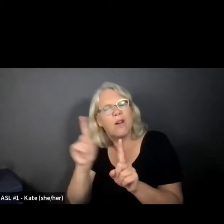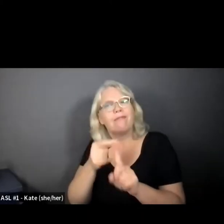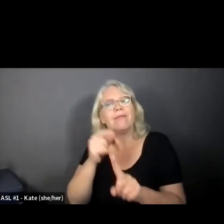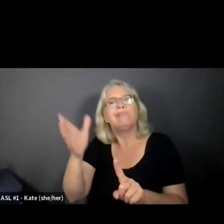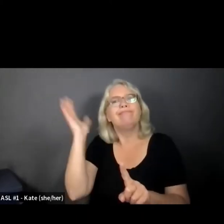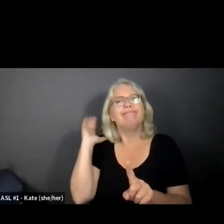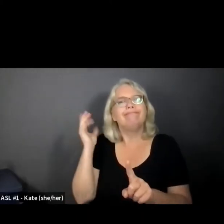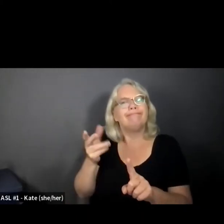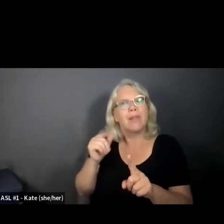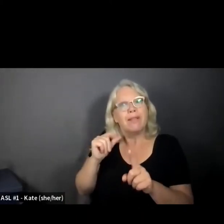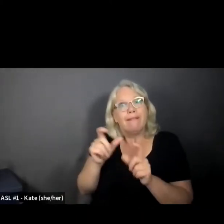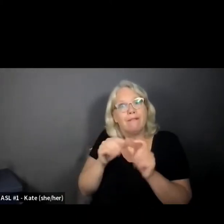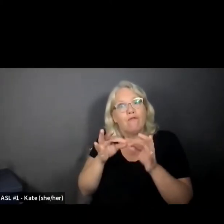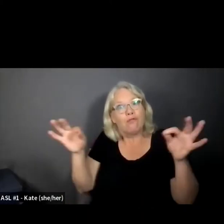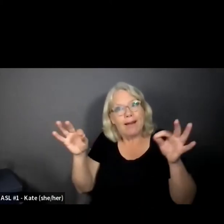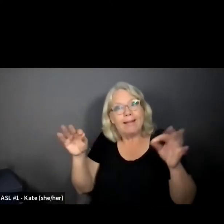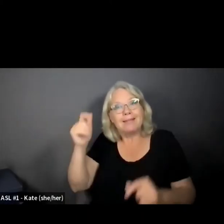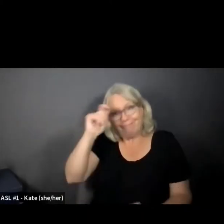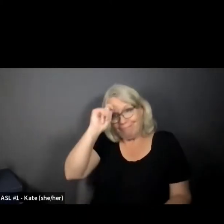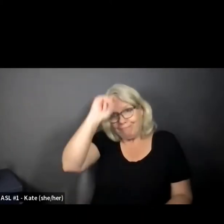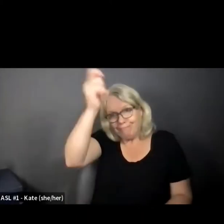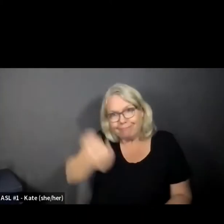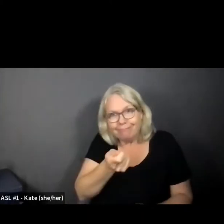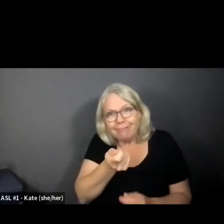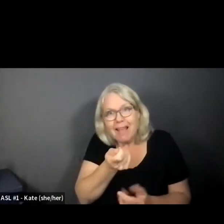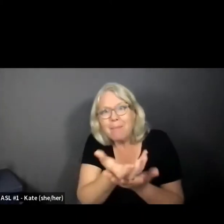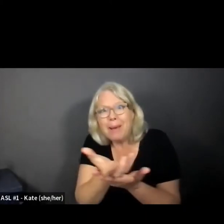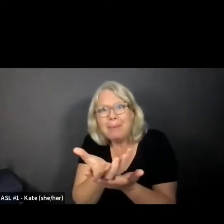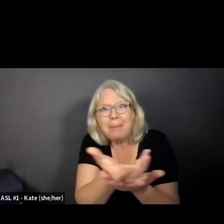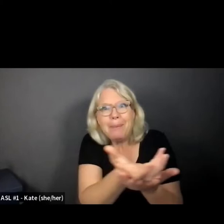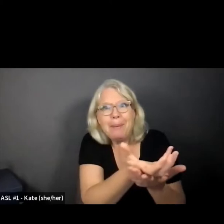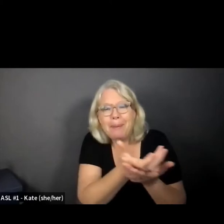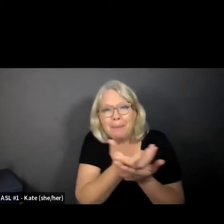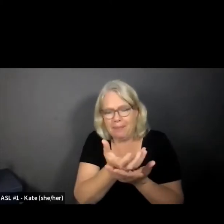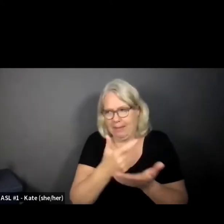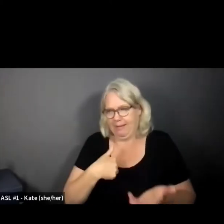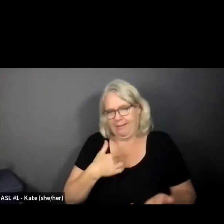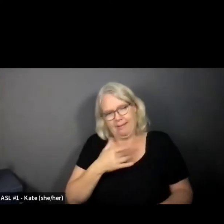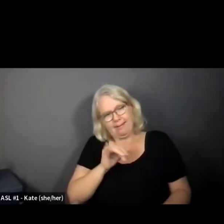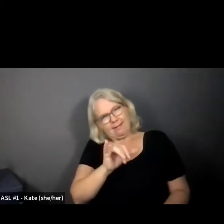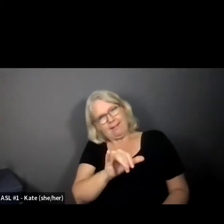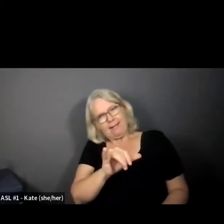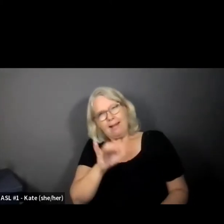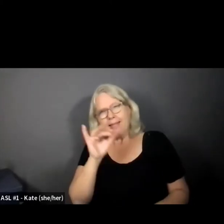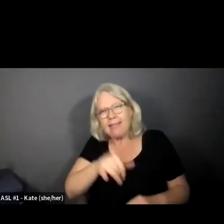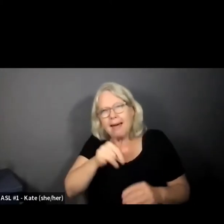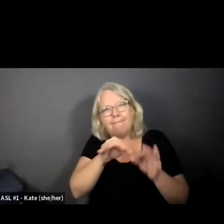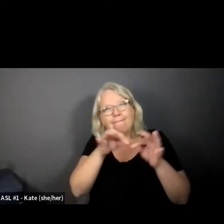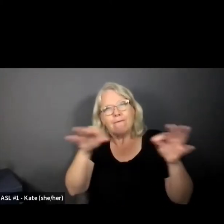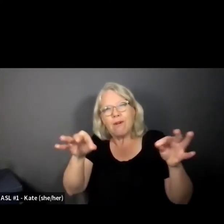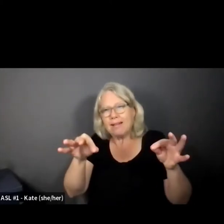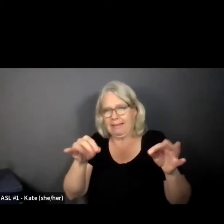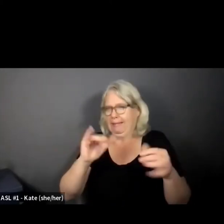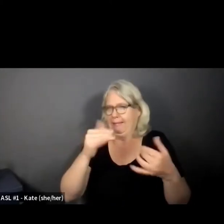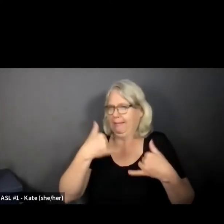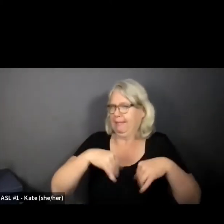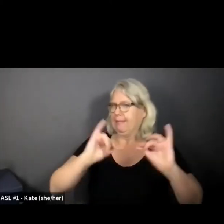I FEAR THAT PHRASE IS STILL REPRESENTATIVE OF THE PICTURE OF PEOPLE WITH DISABILITIES